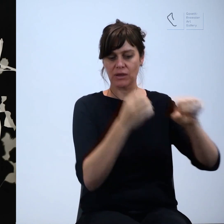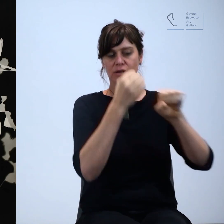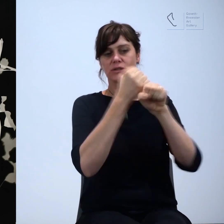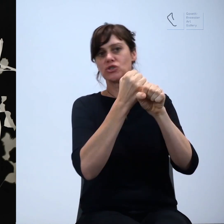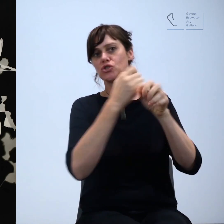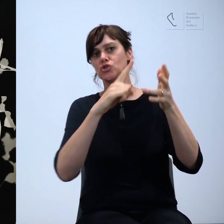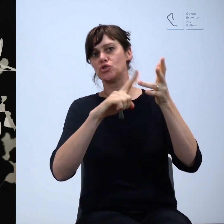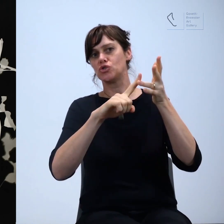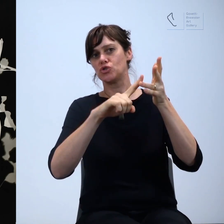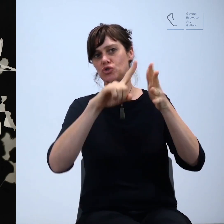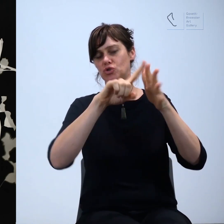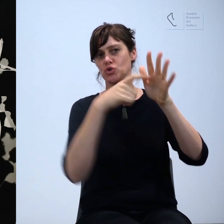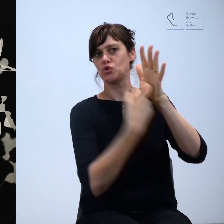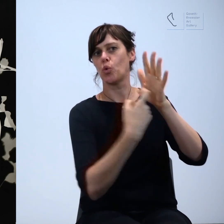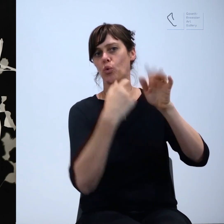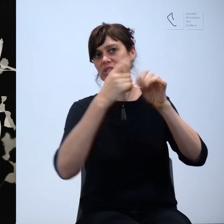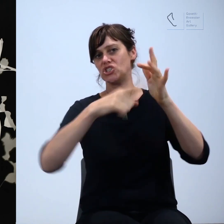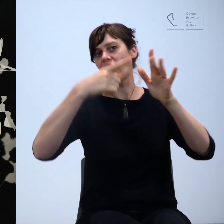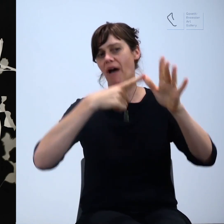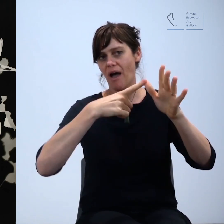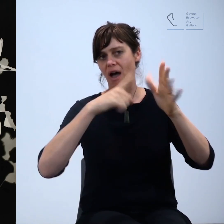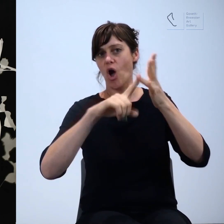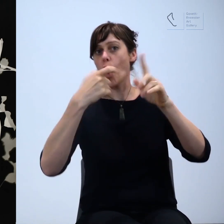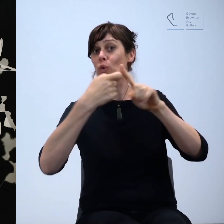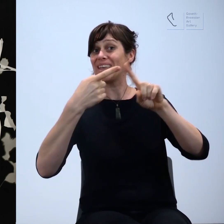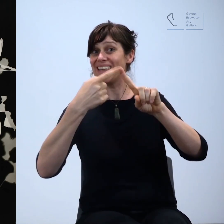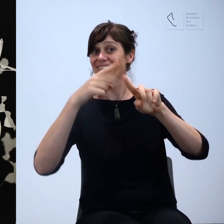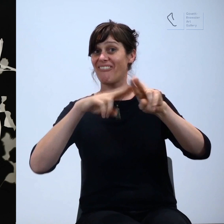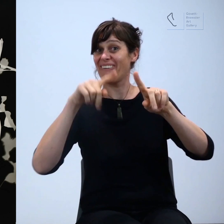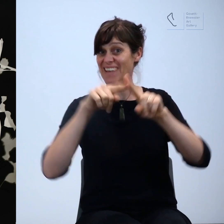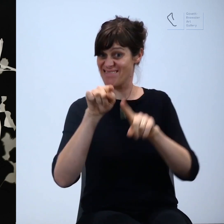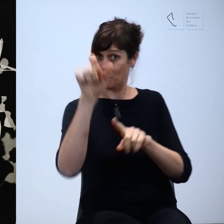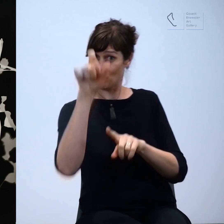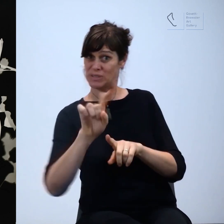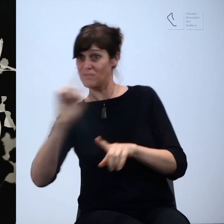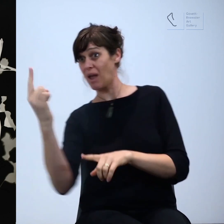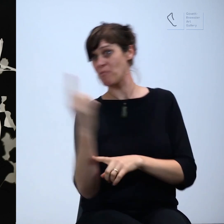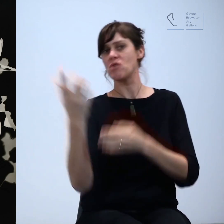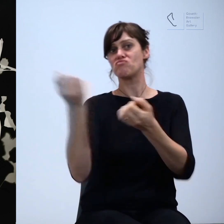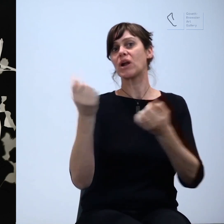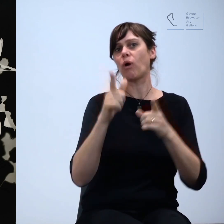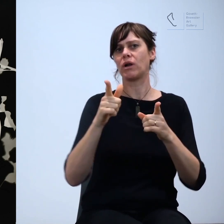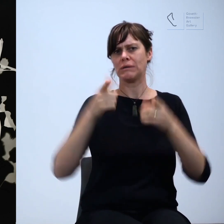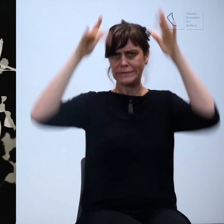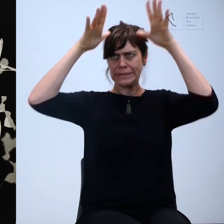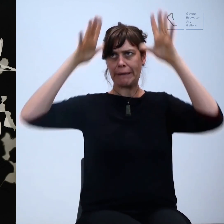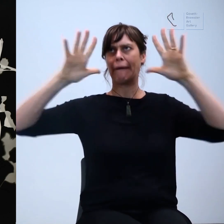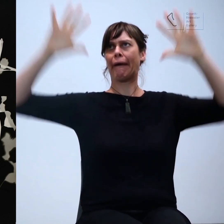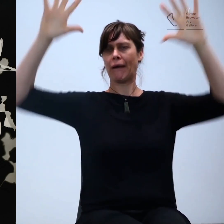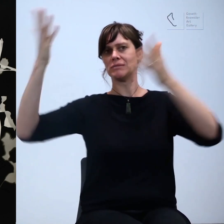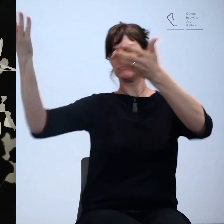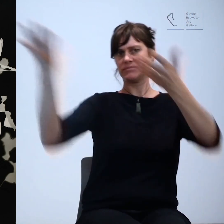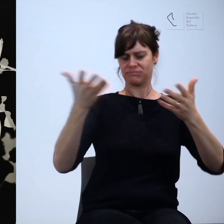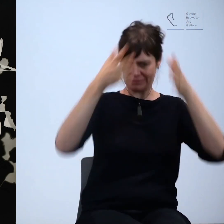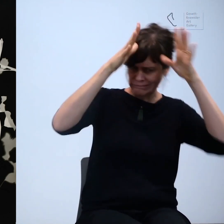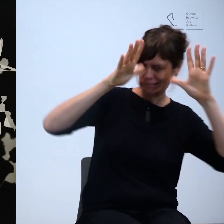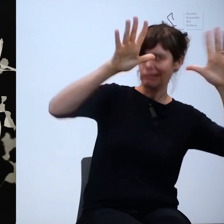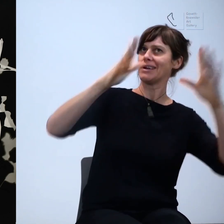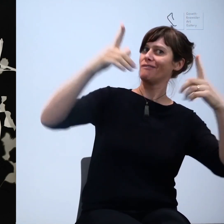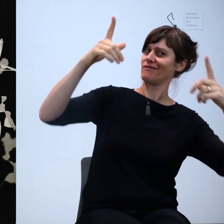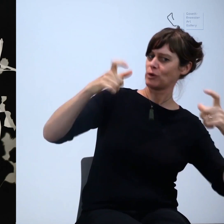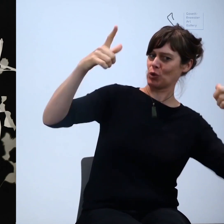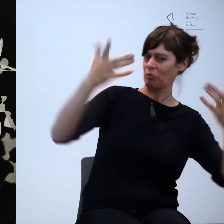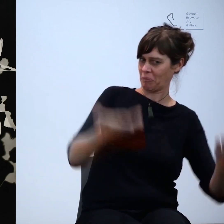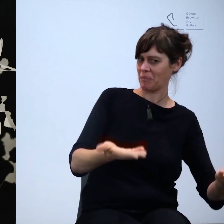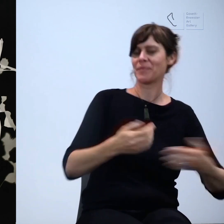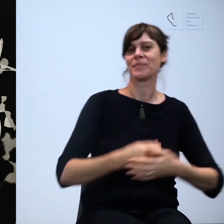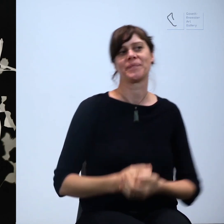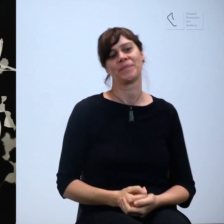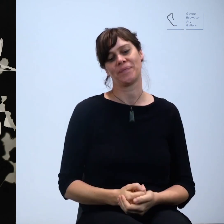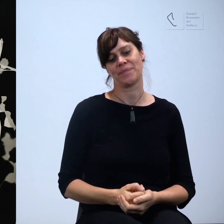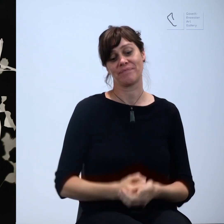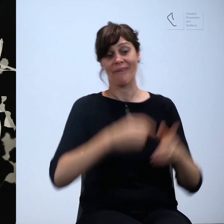Georgia O'Keeffe (who brought some deer antlers to the shoot),